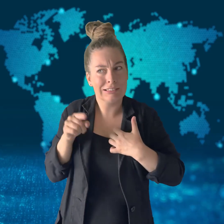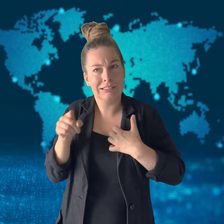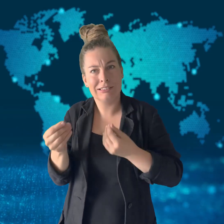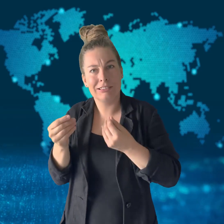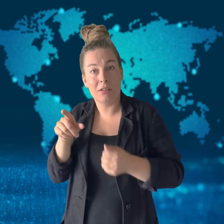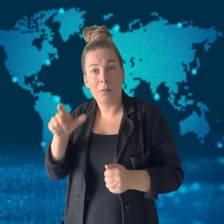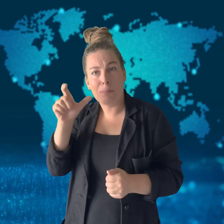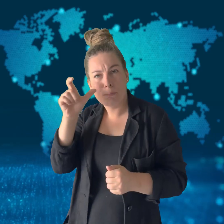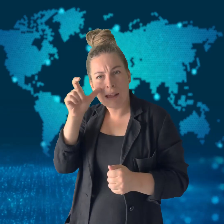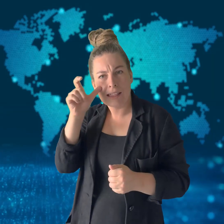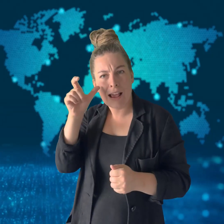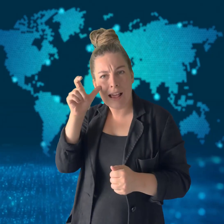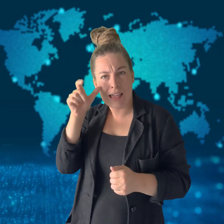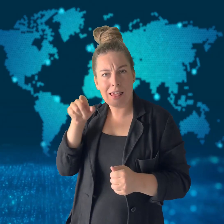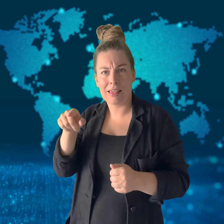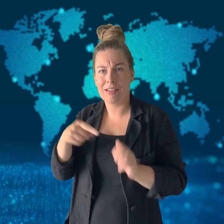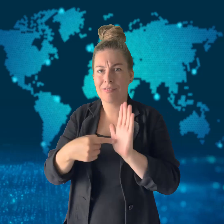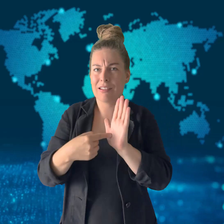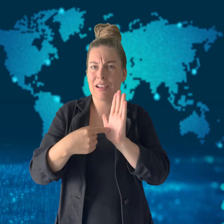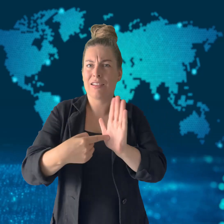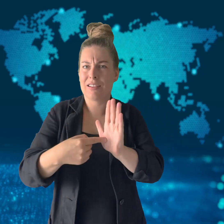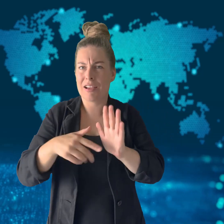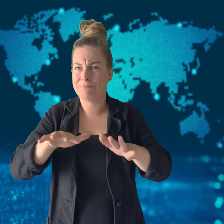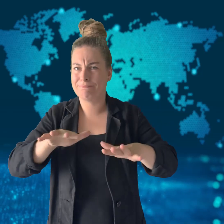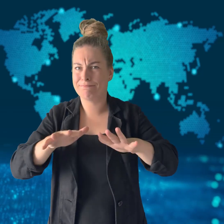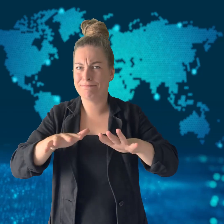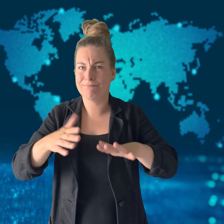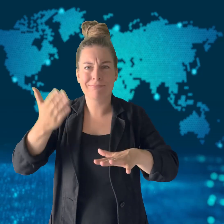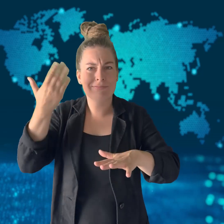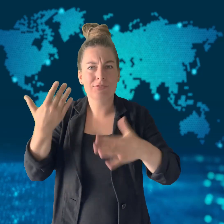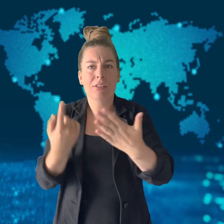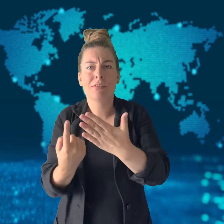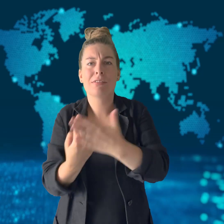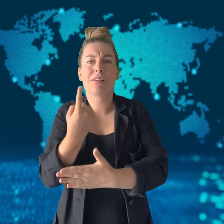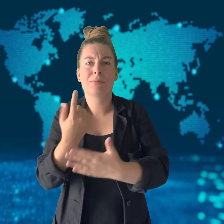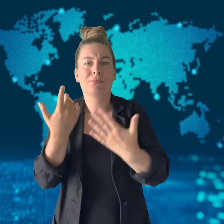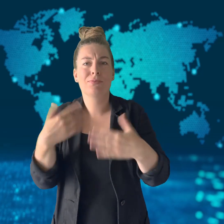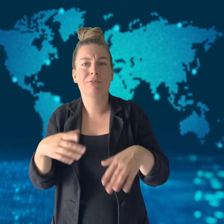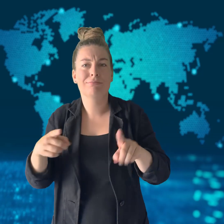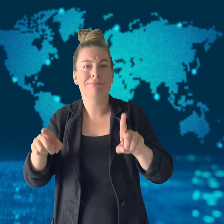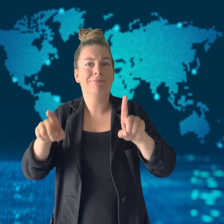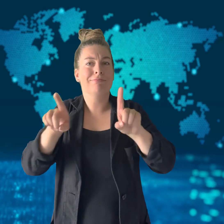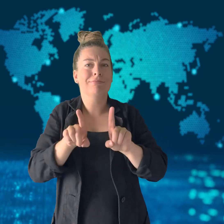his poor performance during a recent debate with former president Trump.